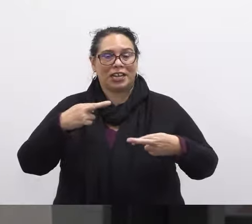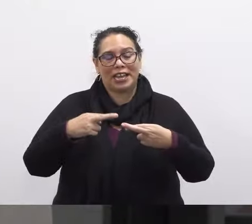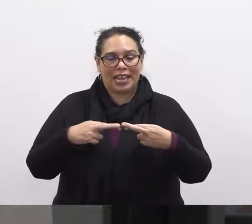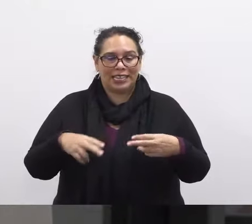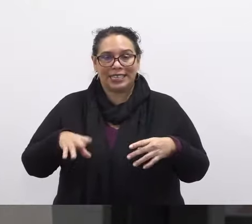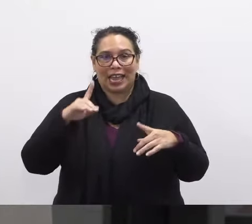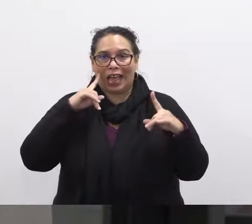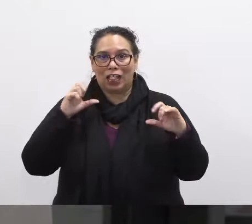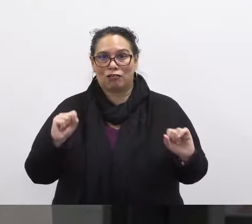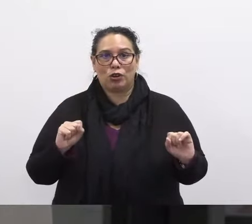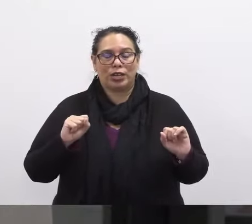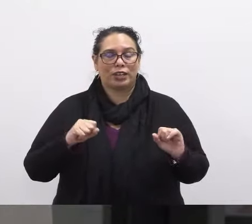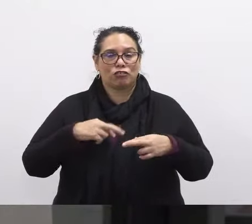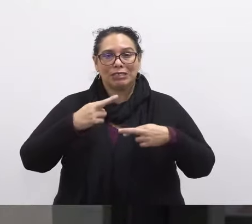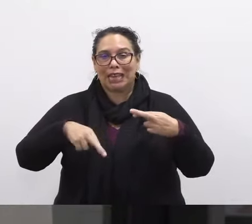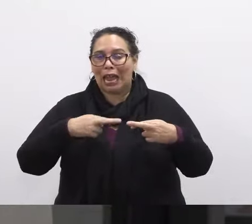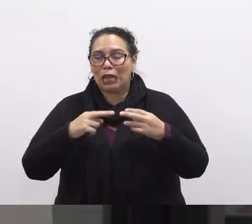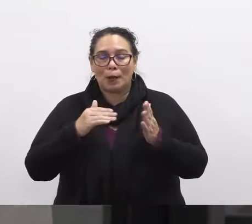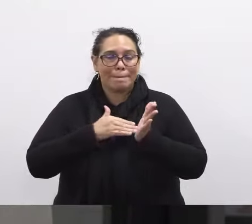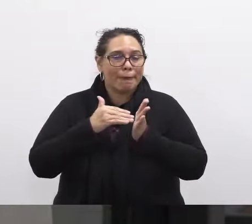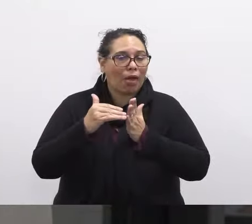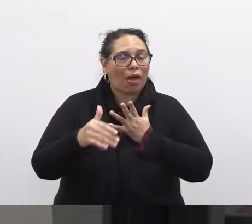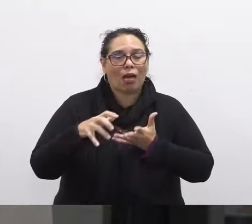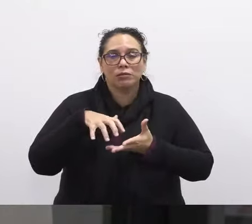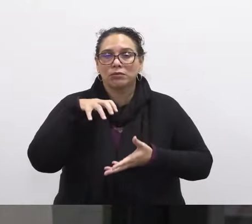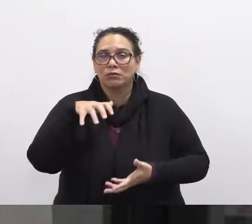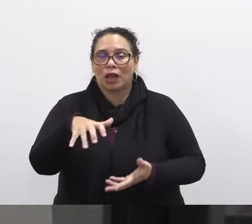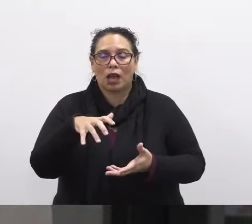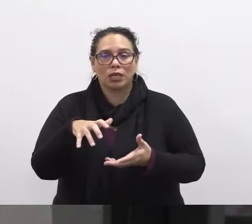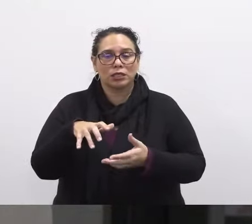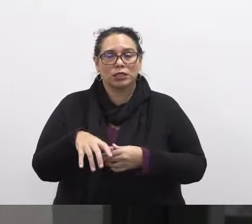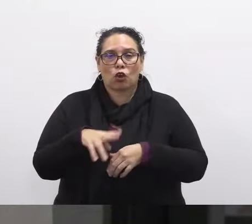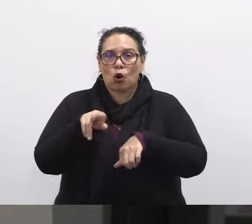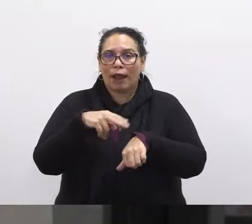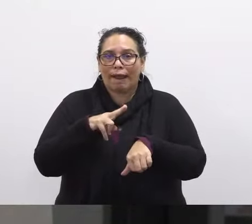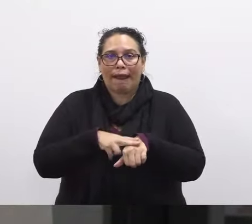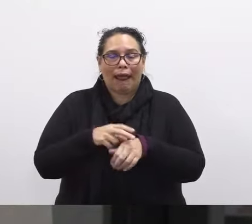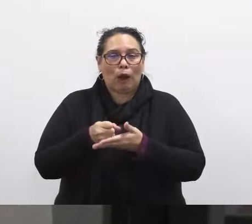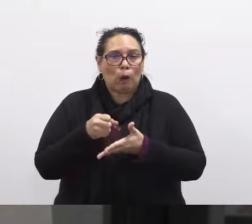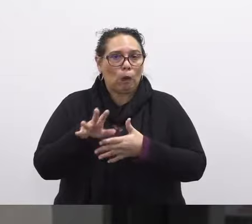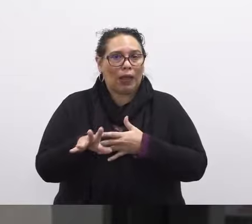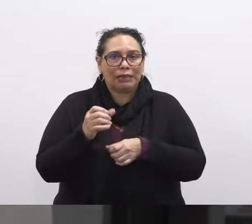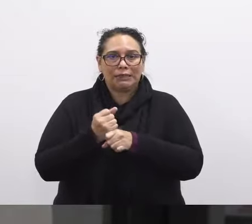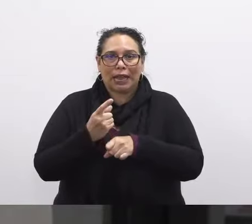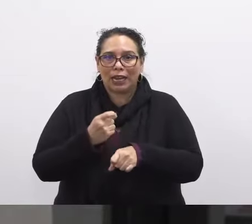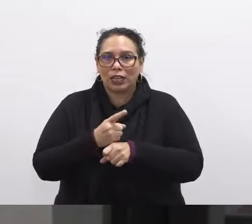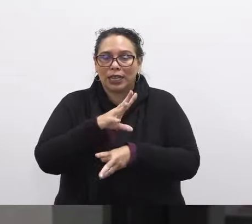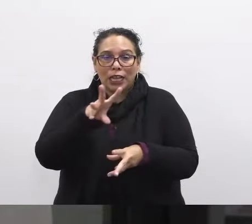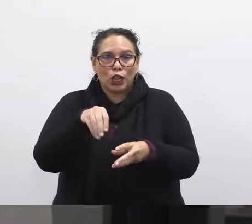recycling over a million tons of organic waste annually. Organic waste includes wood waste,